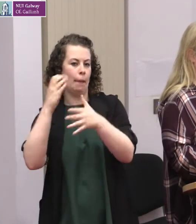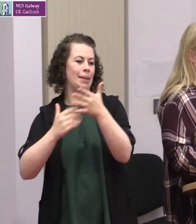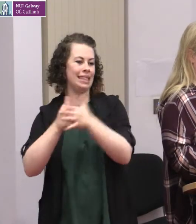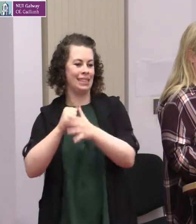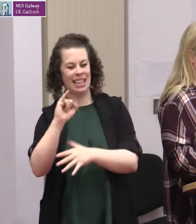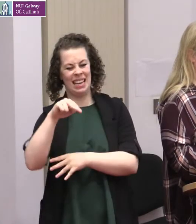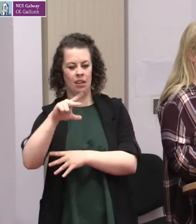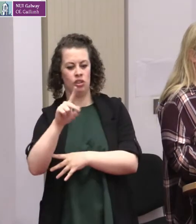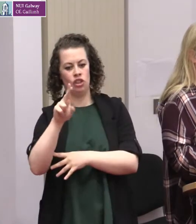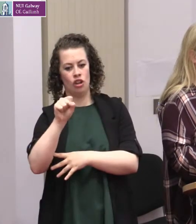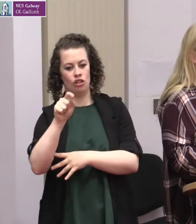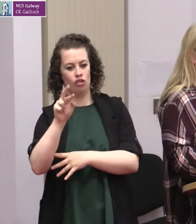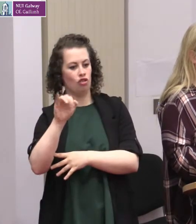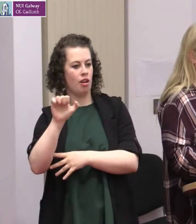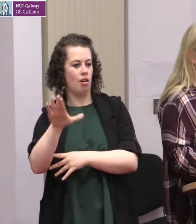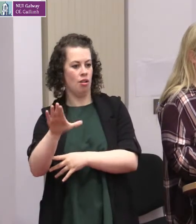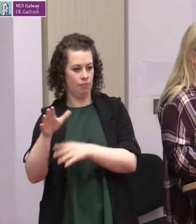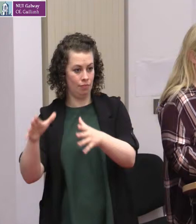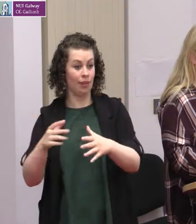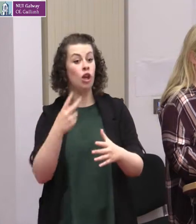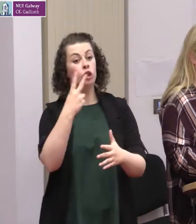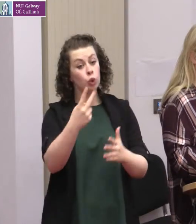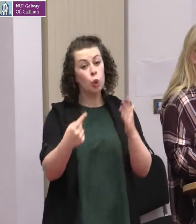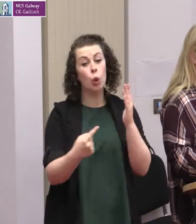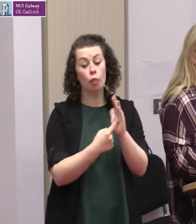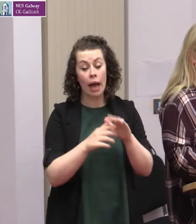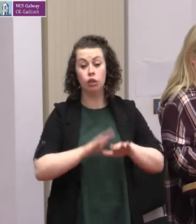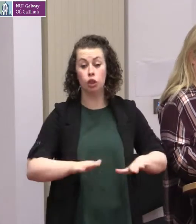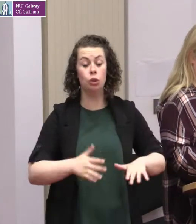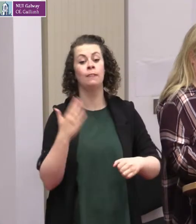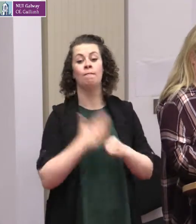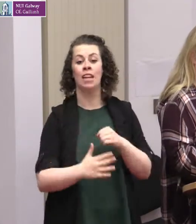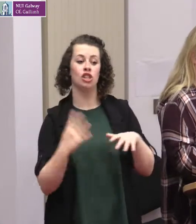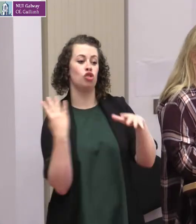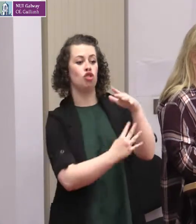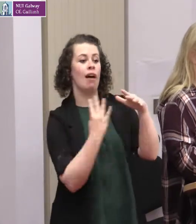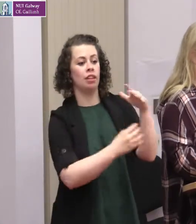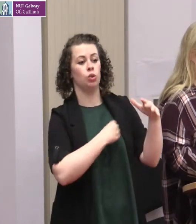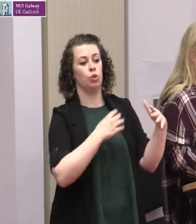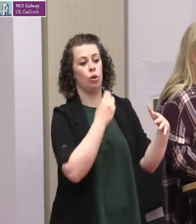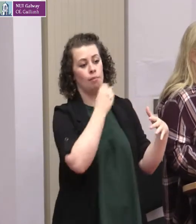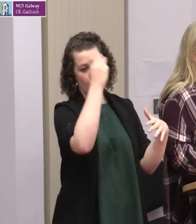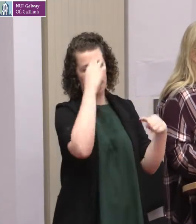In this cohort, at least 2000 children were trafficked from Ireland to America for adoption.